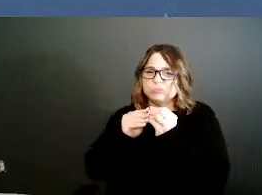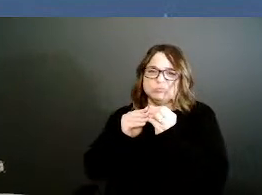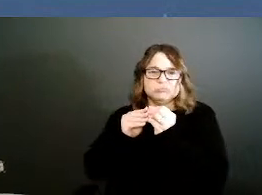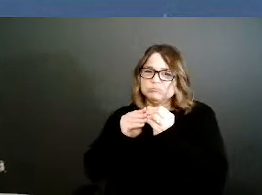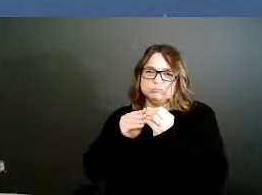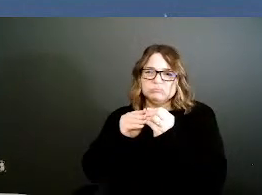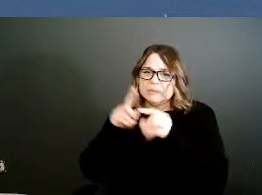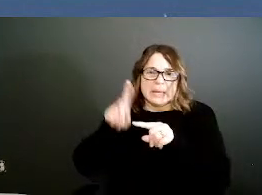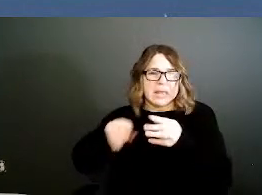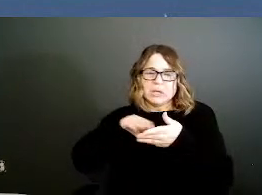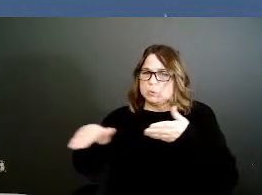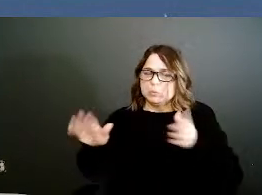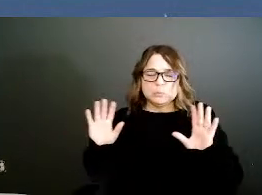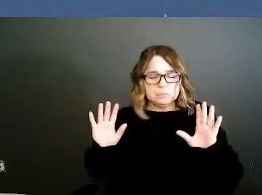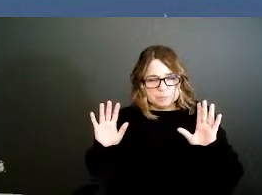AND THOSE PRACTICES AND MISCONDUCT CONTINUE.